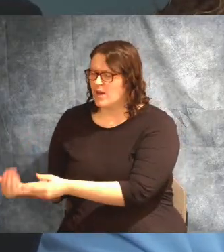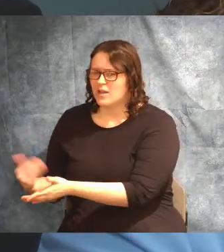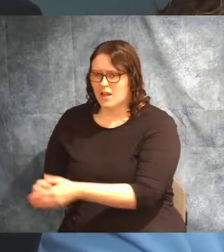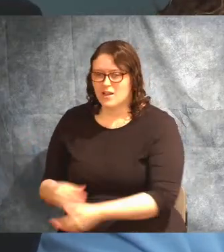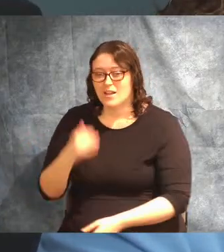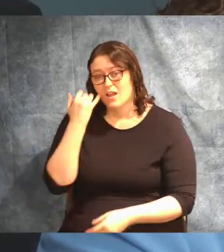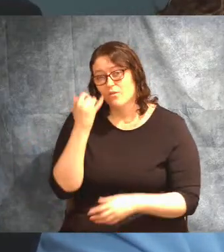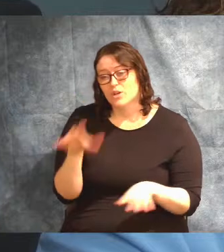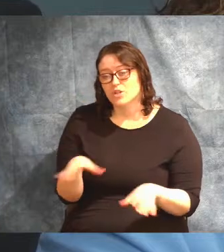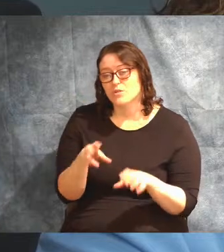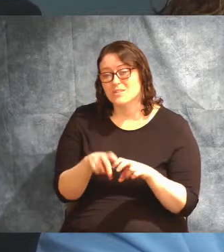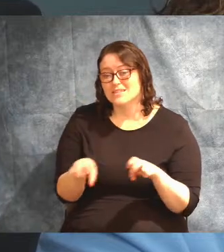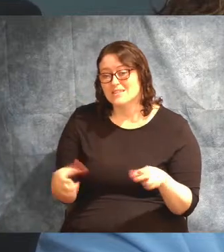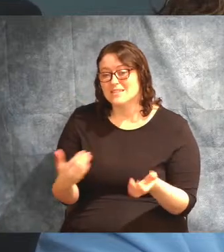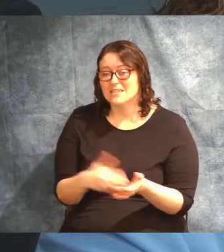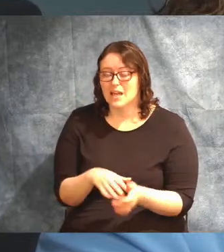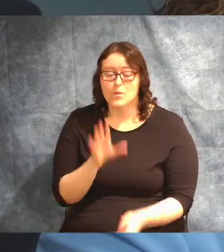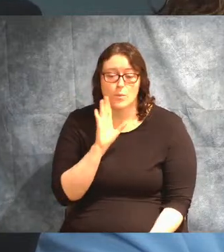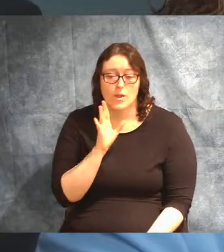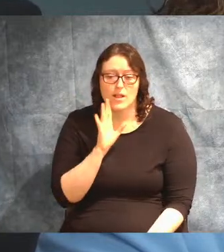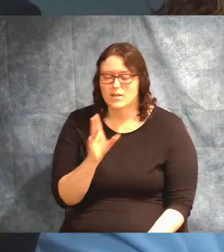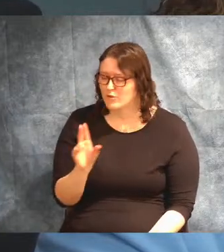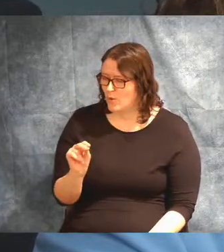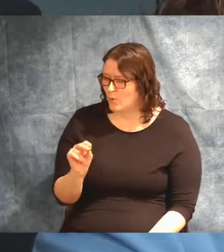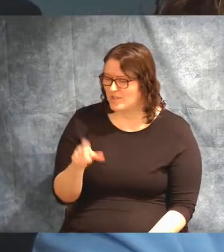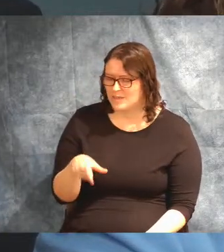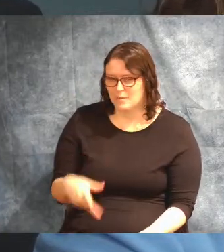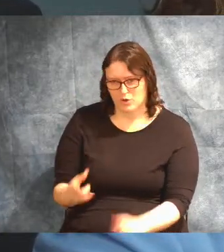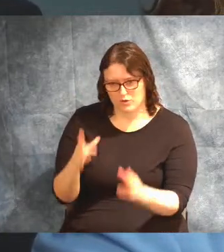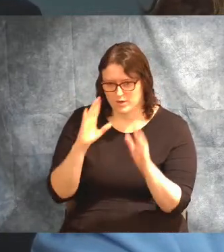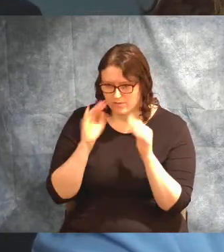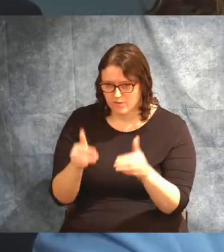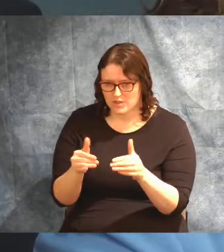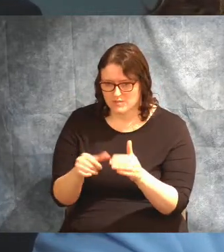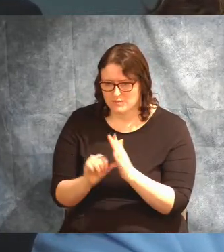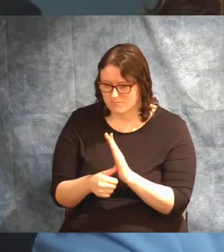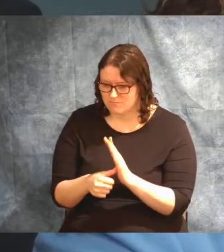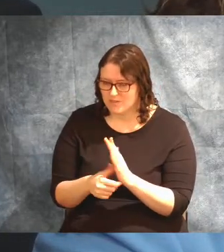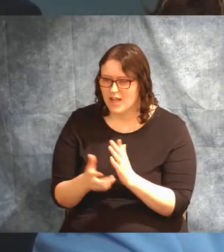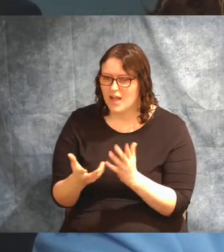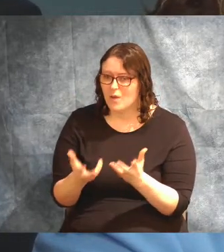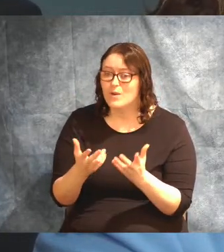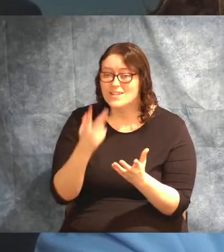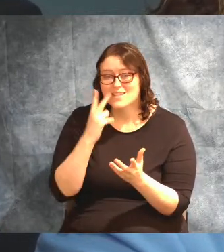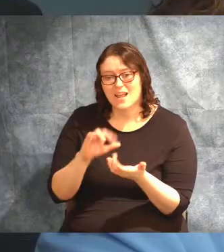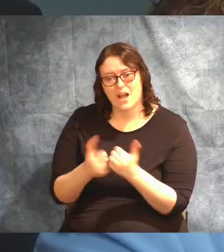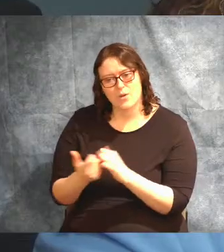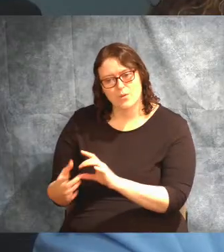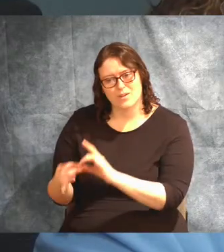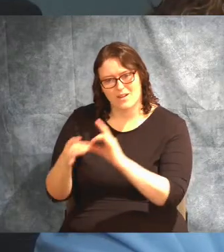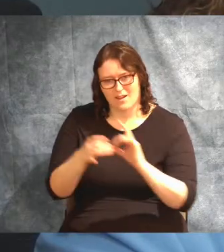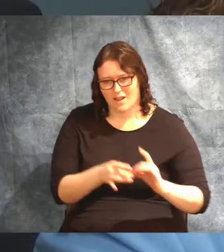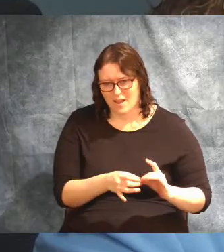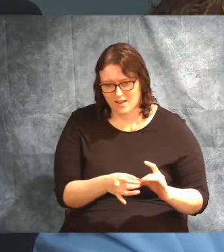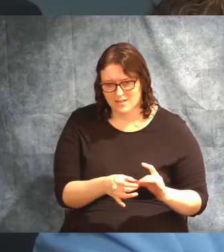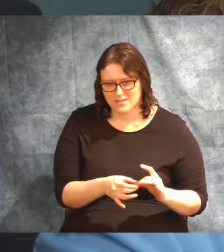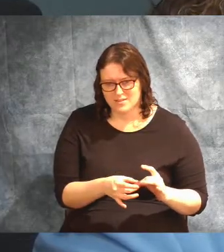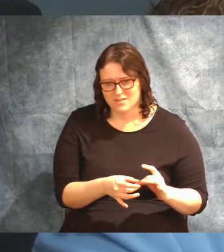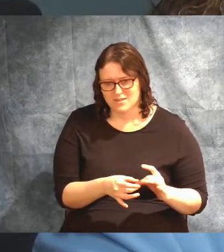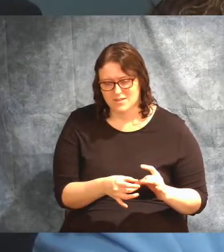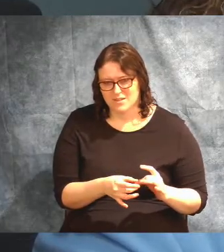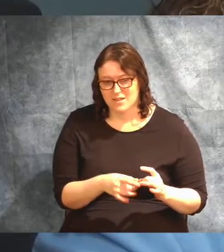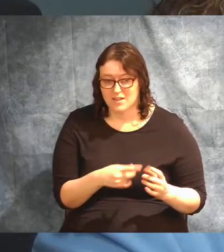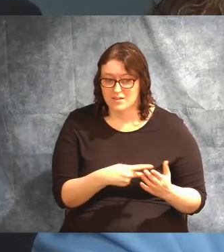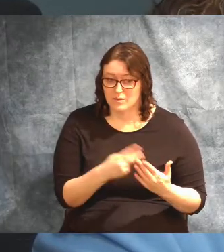we'll be able to do it. No, I need a fast track. I'd like to see how we can connect the our program